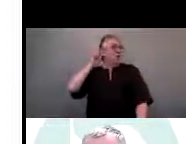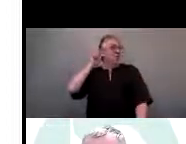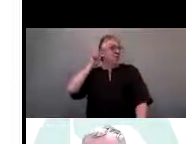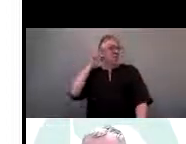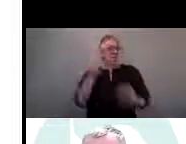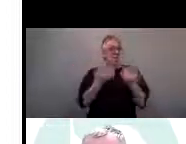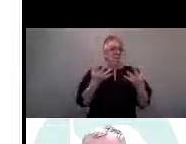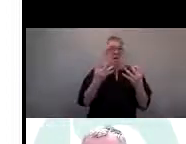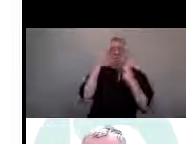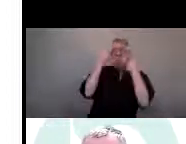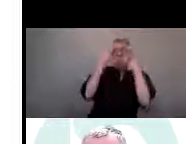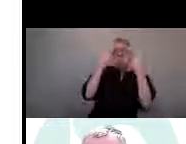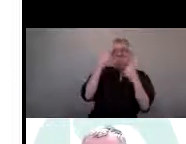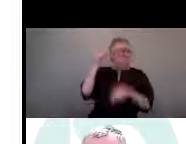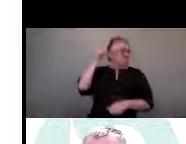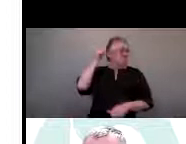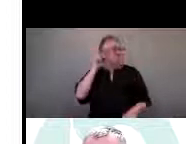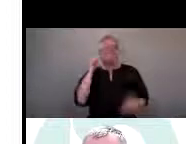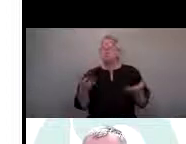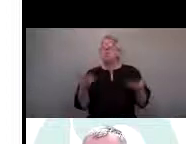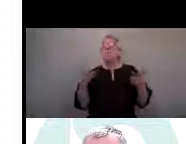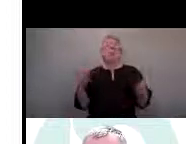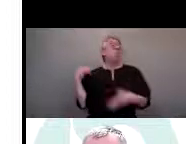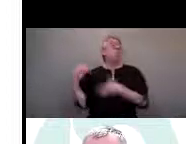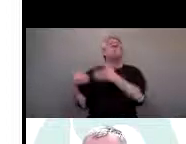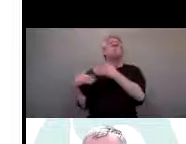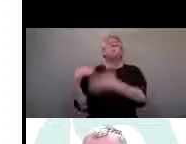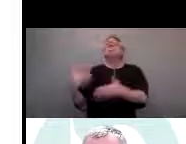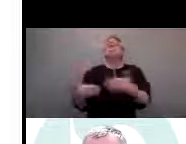a significant issue, but it is essential to say that this medical